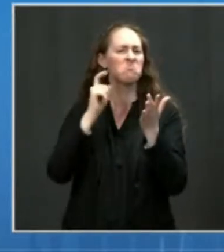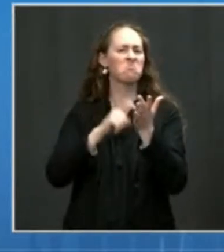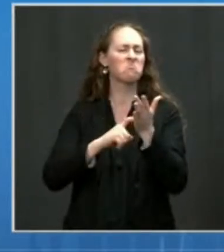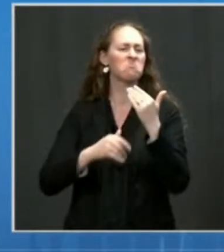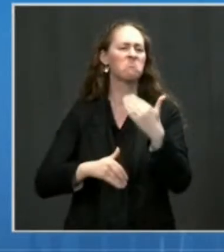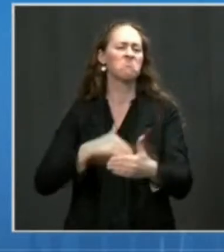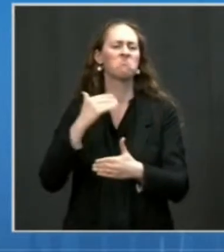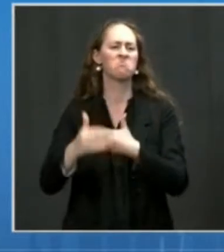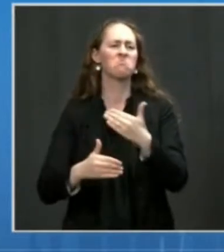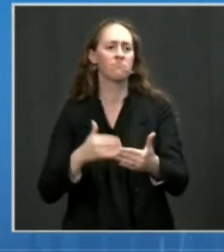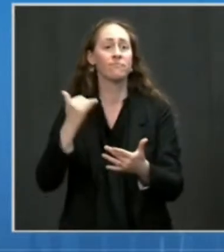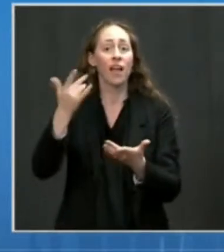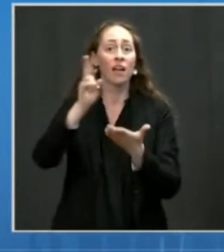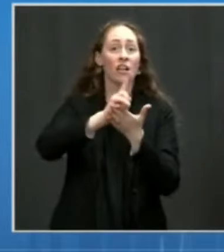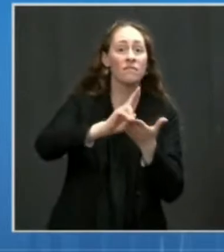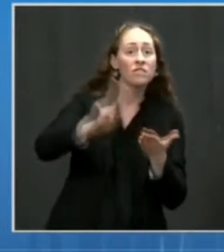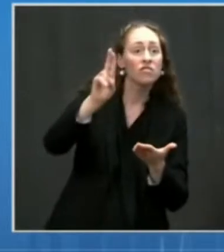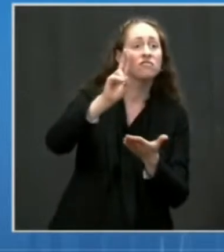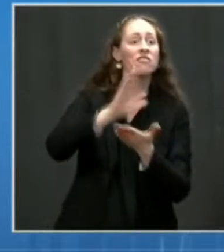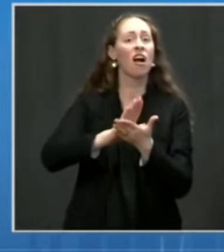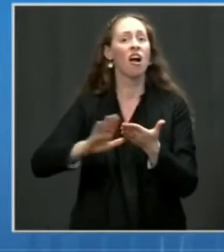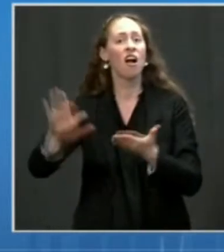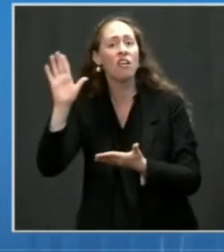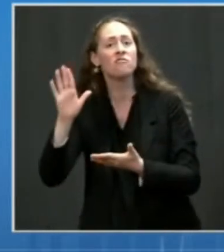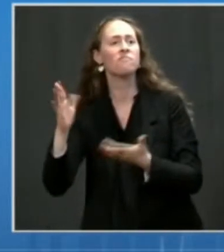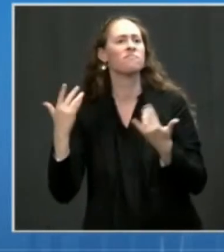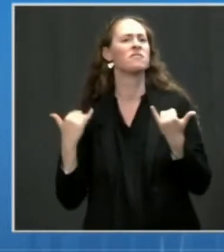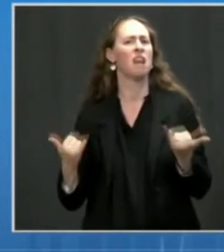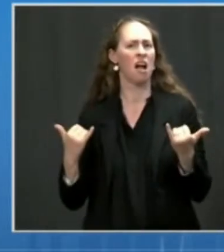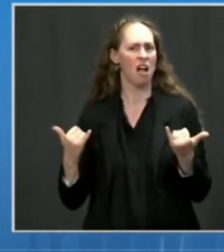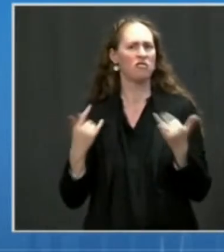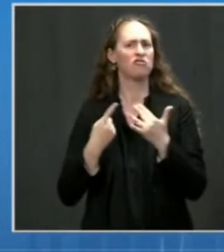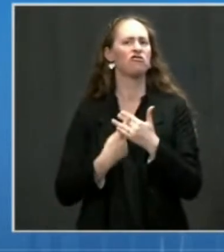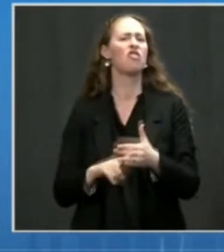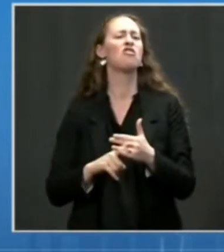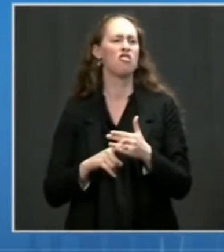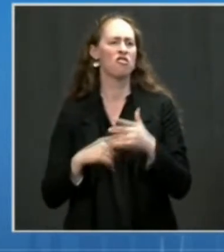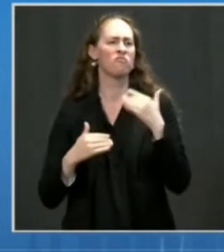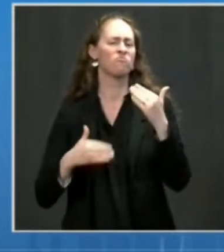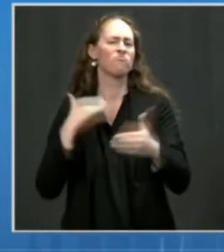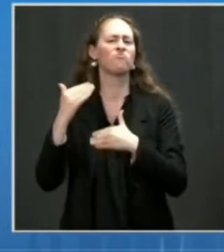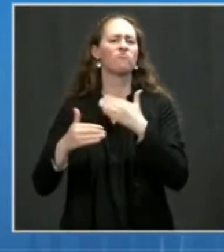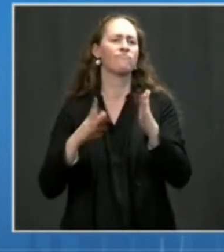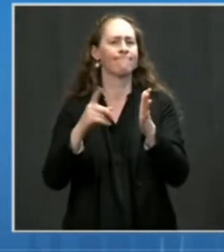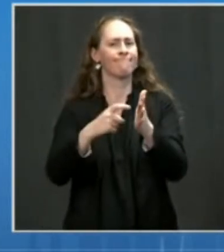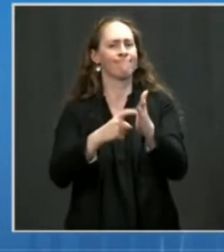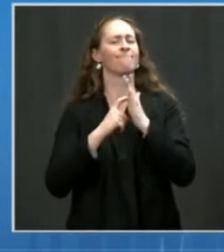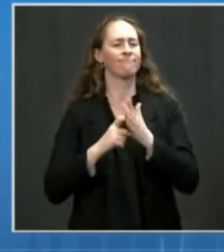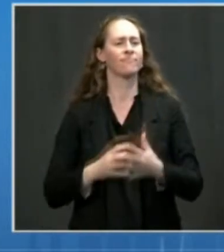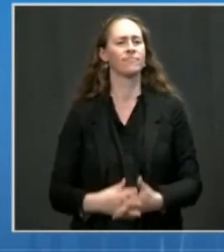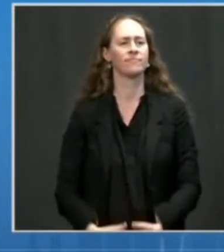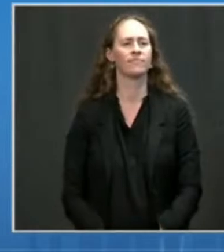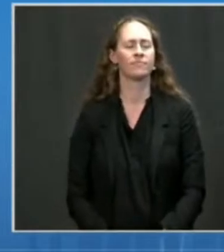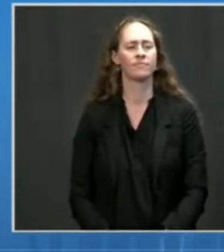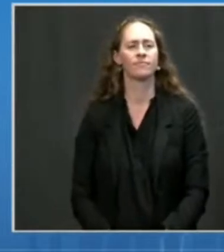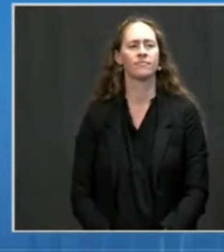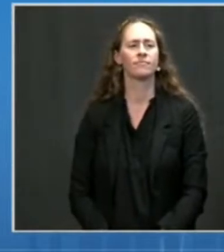MORE AND MORE COMPANIES ARE MODELING AFTER OUR SYSTEM, REQUIRING VACCINATIONS ACROSS THE BOARD. YOU'RE SEEING IT AT